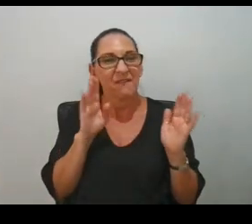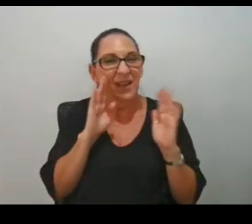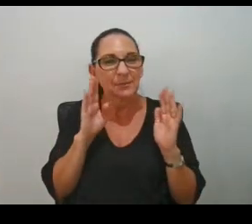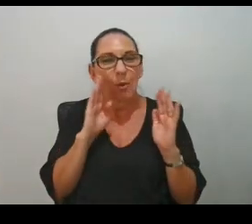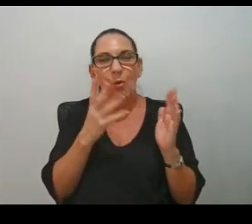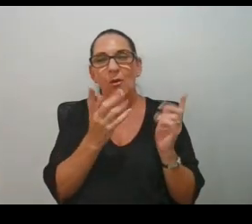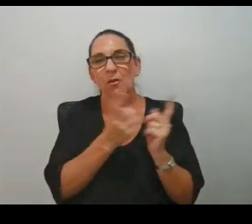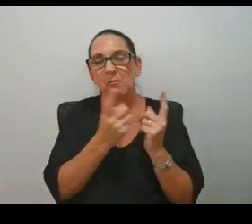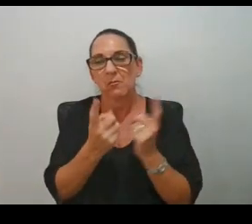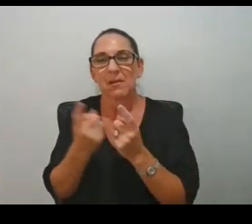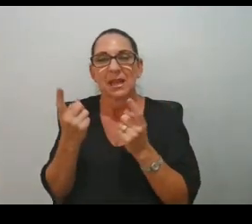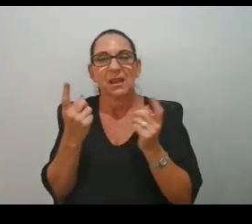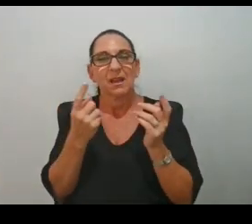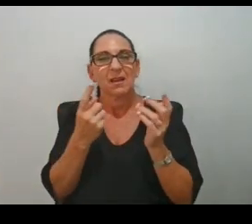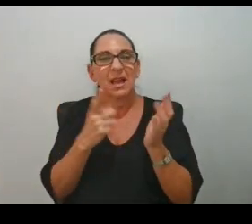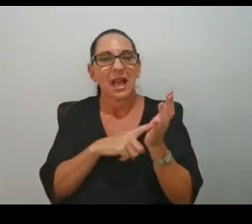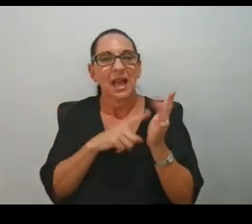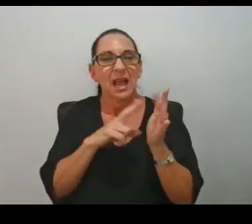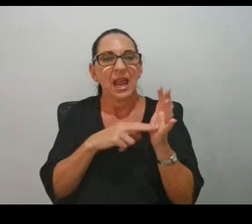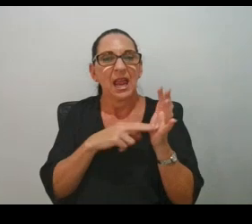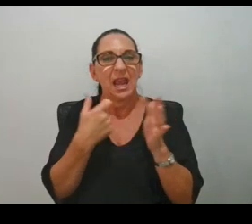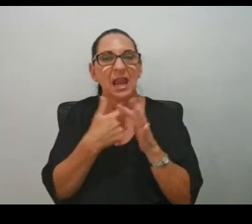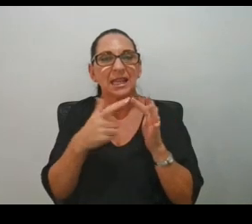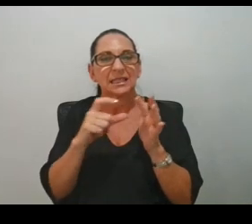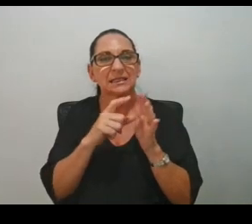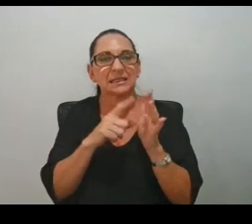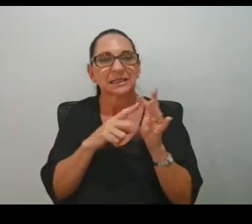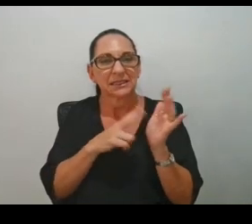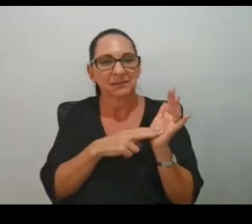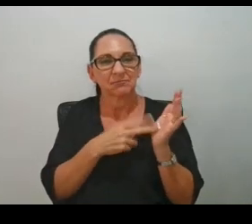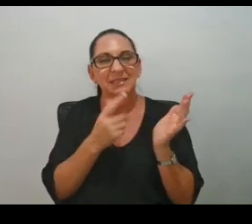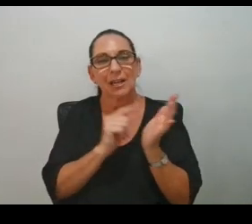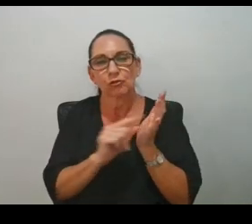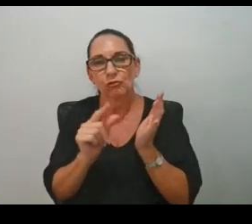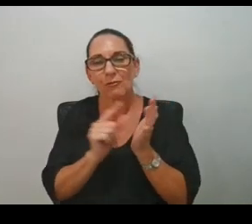Facebook LinkedIn Instagram and Twitter because we promote all our webinars on on there as well